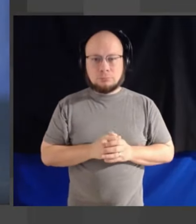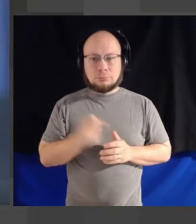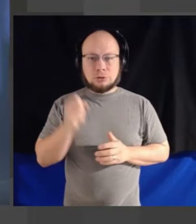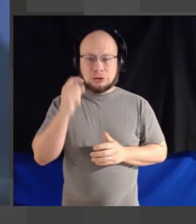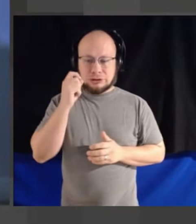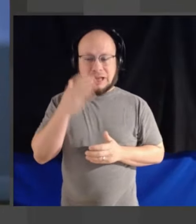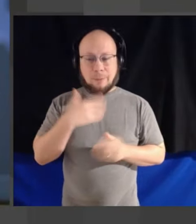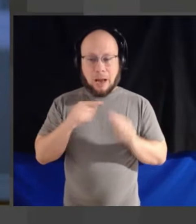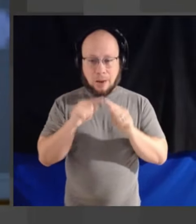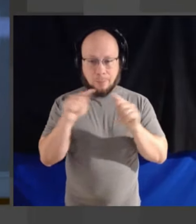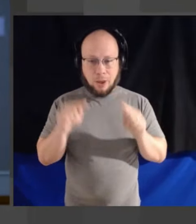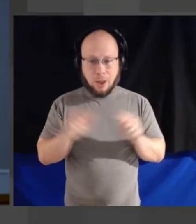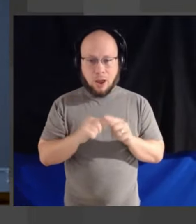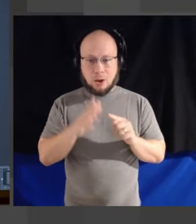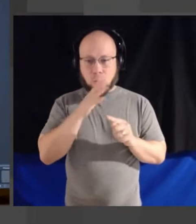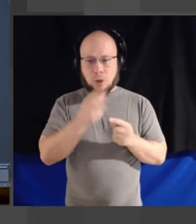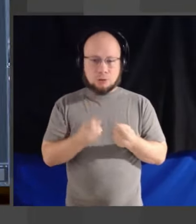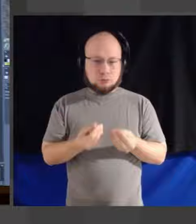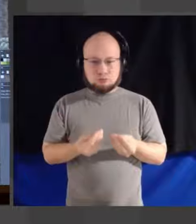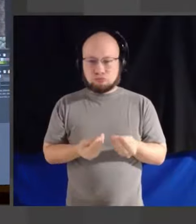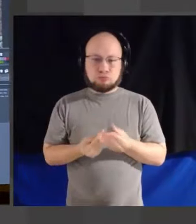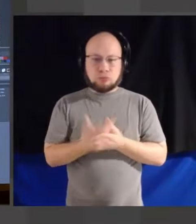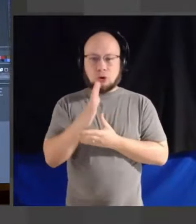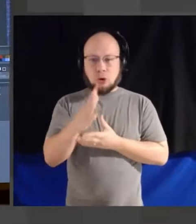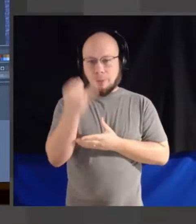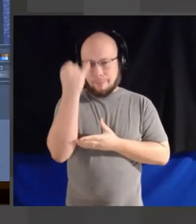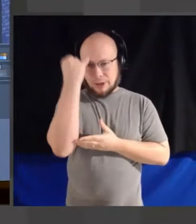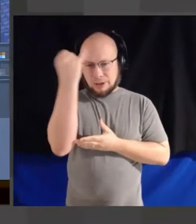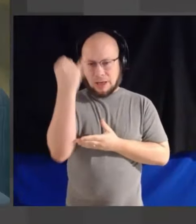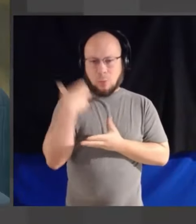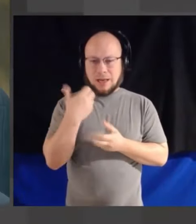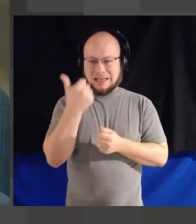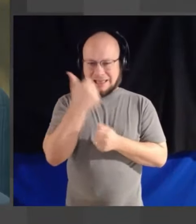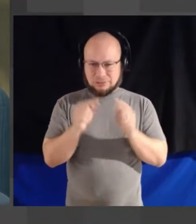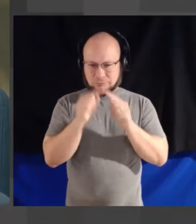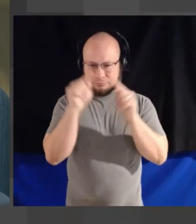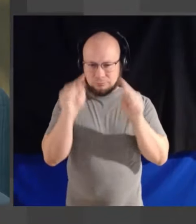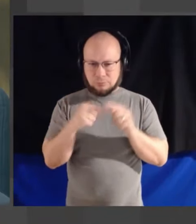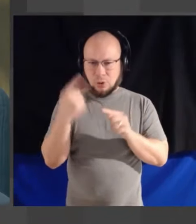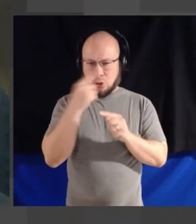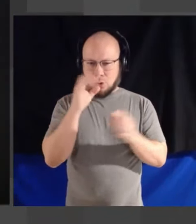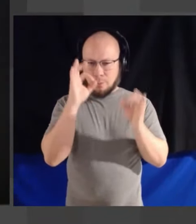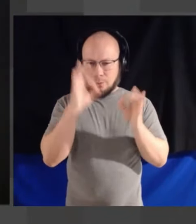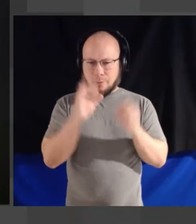EVERY BLOCK IS LIKE A BUILDING BLOCK FOR PEOPLE'S IMAGINATION SO I TRY TO PUT A LITTLE LOVE IN